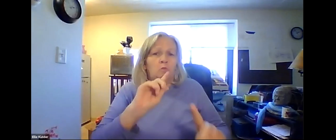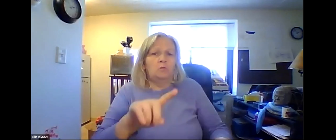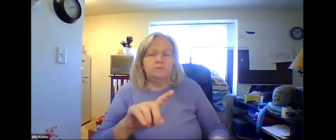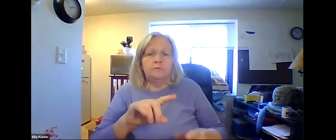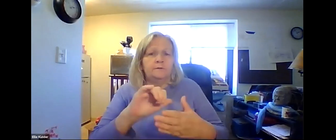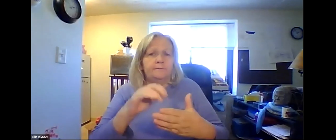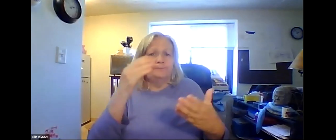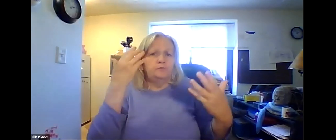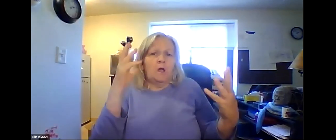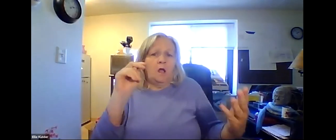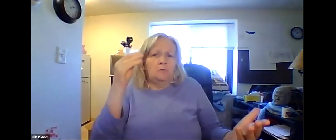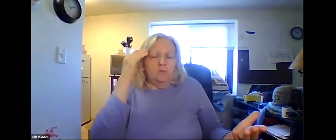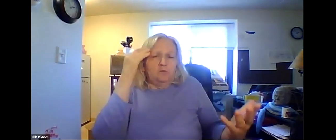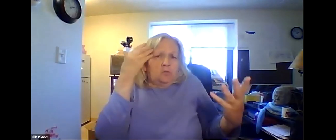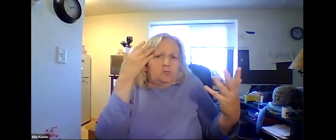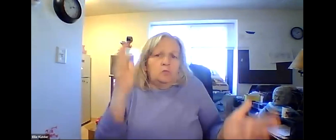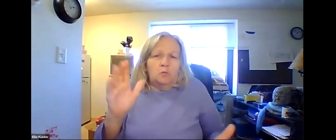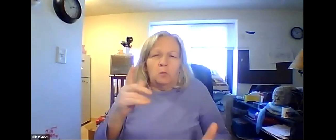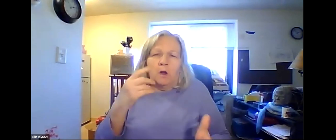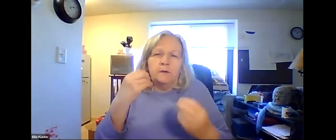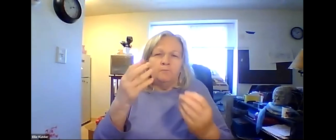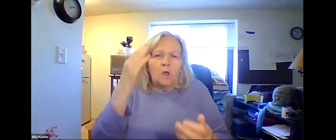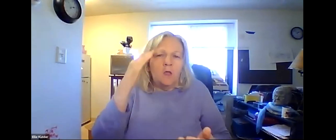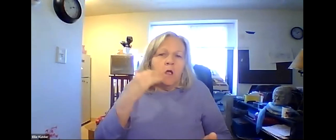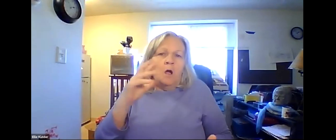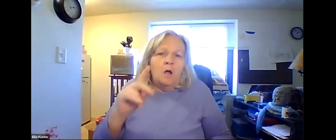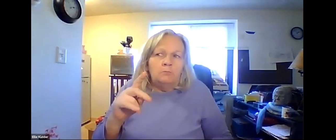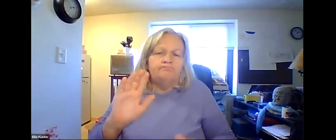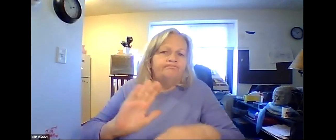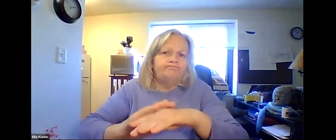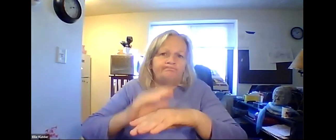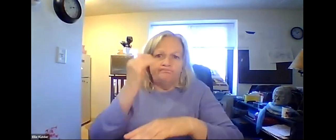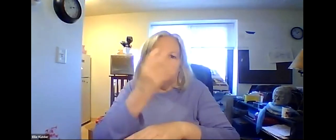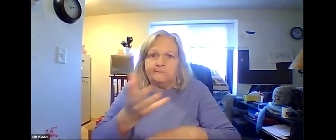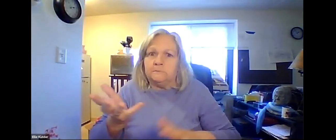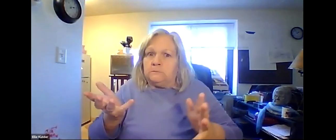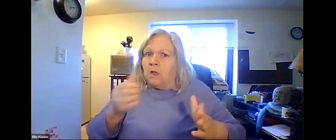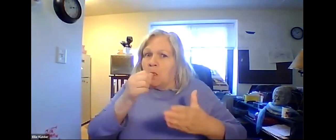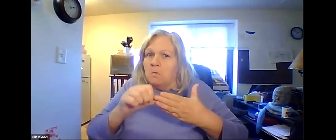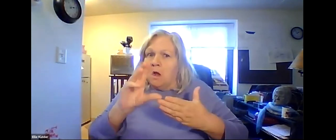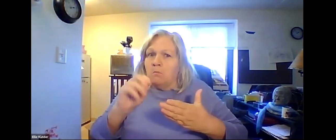they're just waiting for a response. And so just wanted to give people that heads-up that